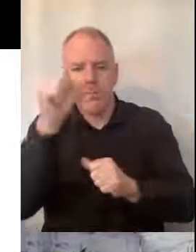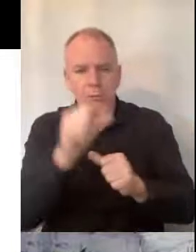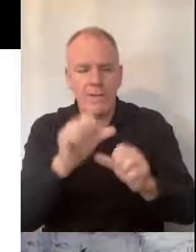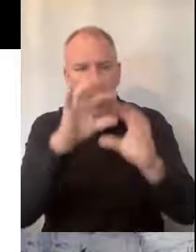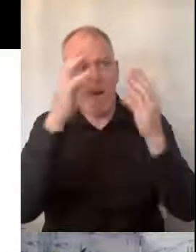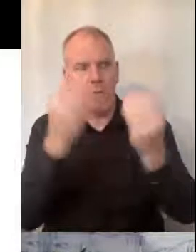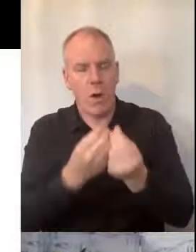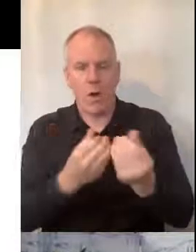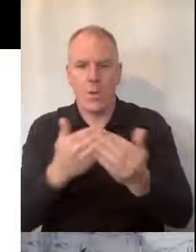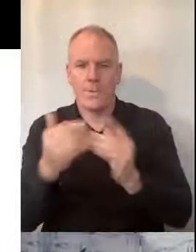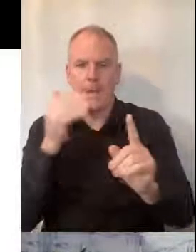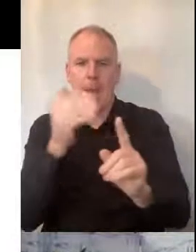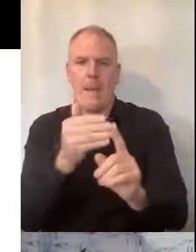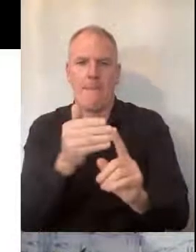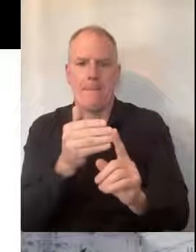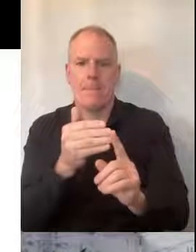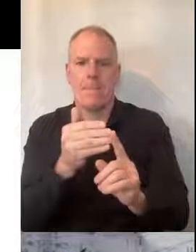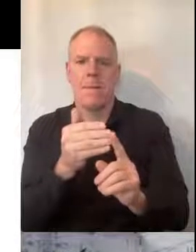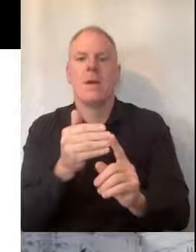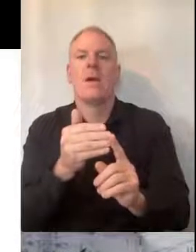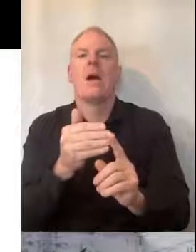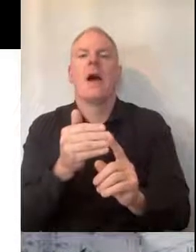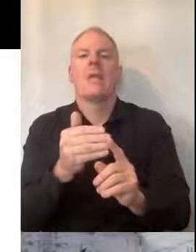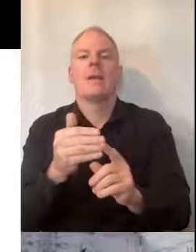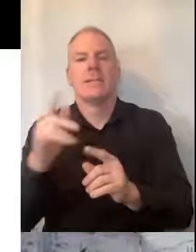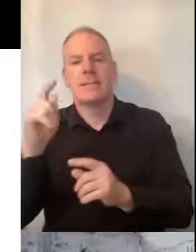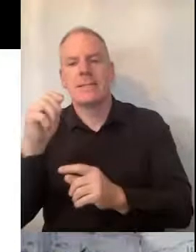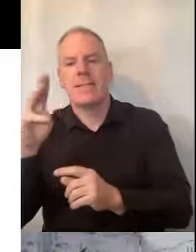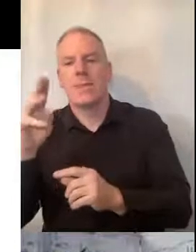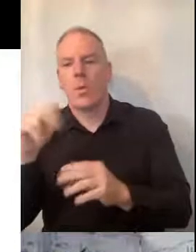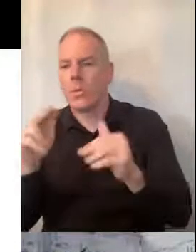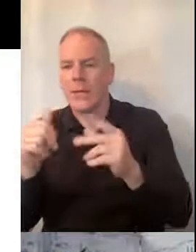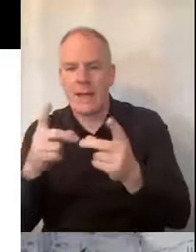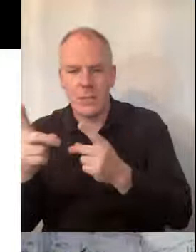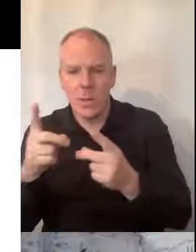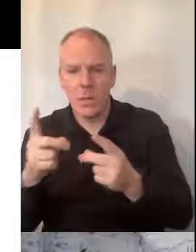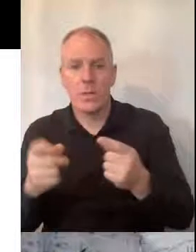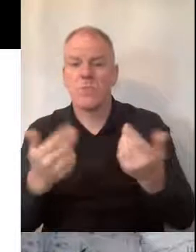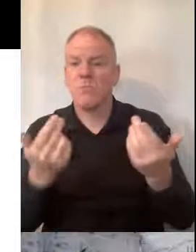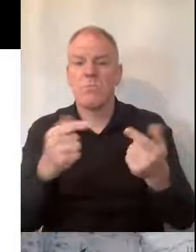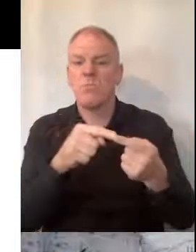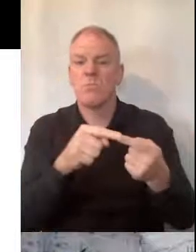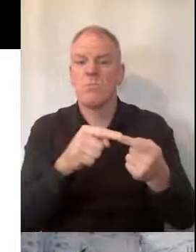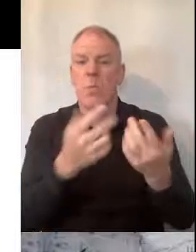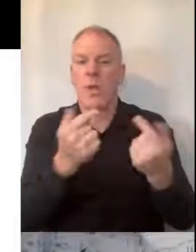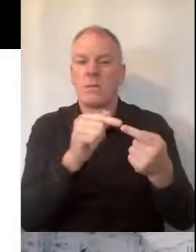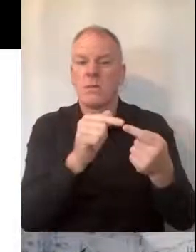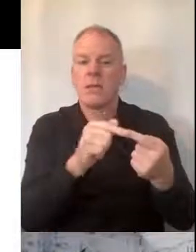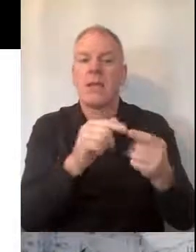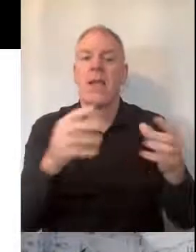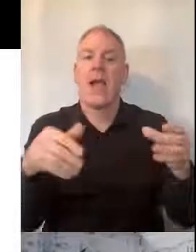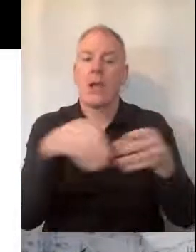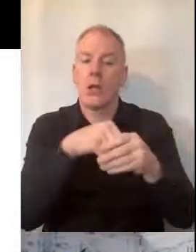overview of what that looks like, and then we have top tips afterwards. So what is it? You DL is an inclusive framework.